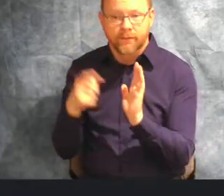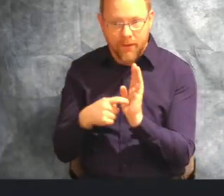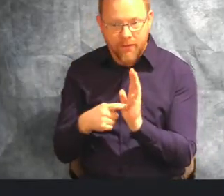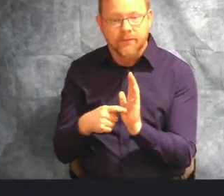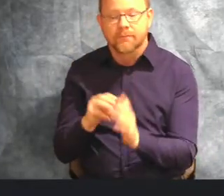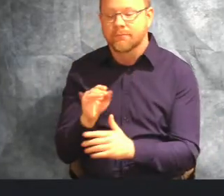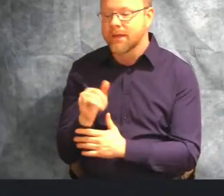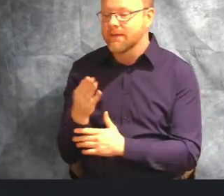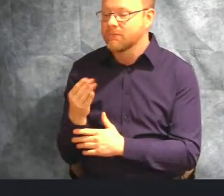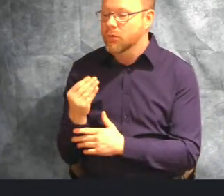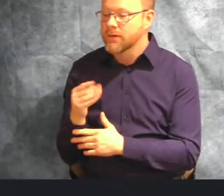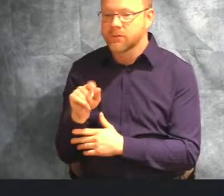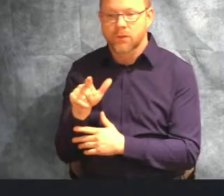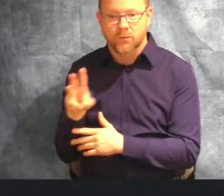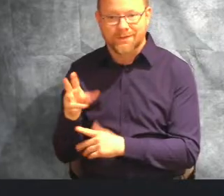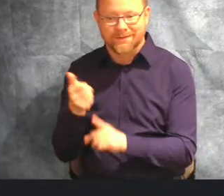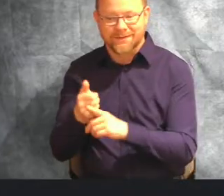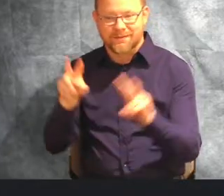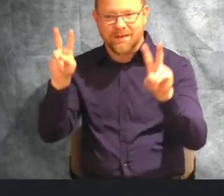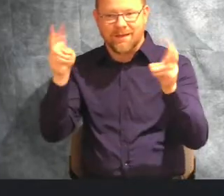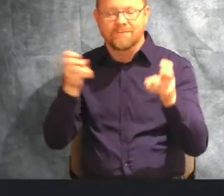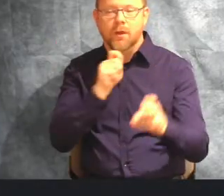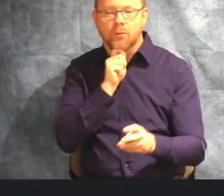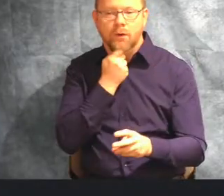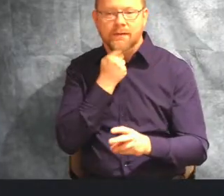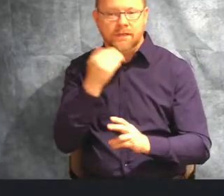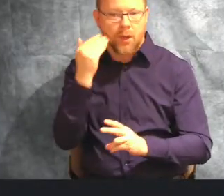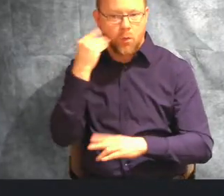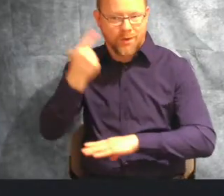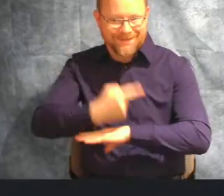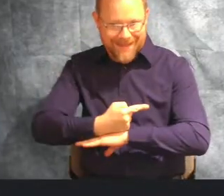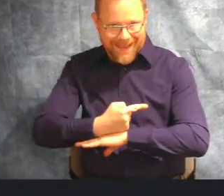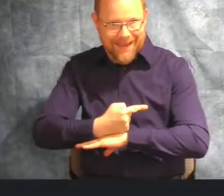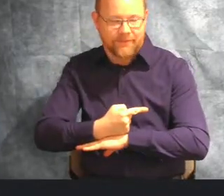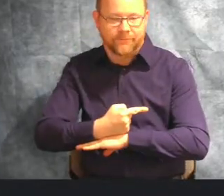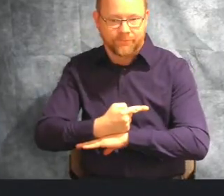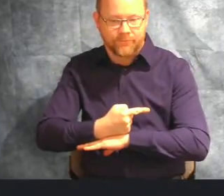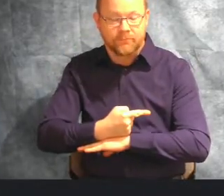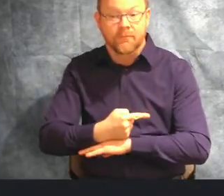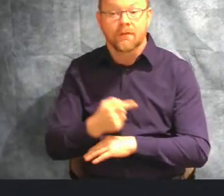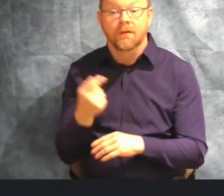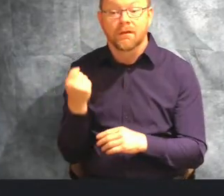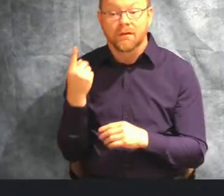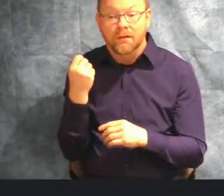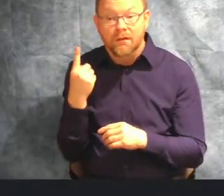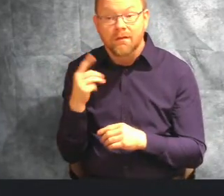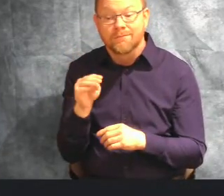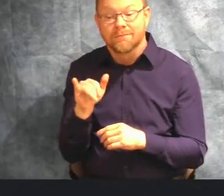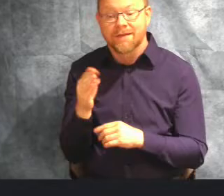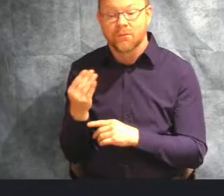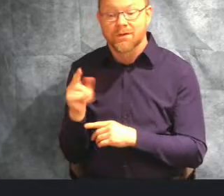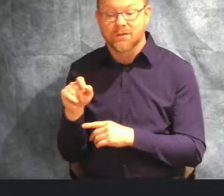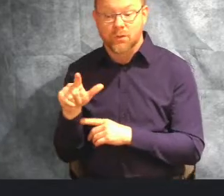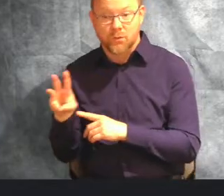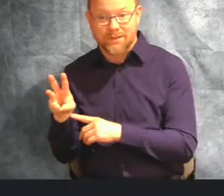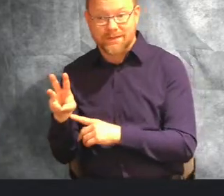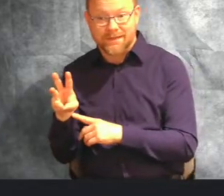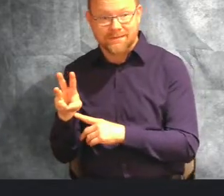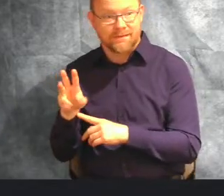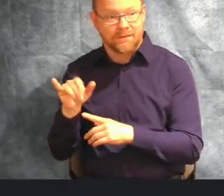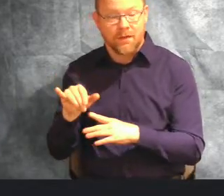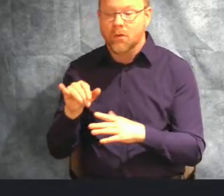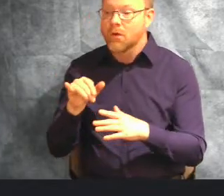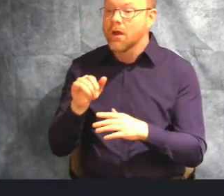14th, 2026 as Apraxia Awareness Day. Whereas May 14th, 2026 marks Apraxia Awareness Day